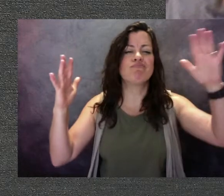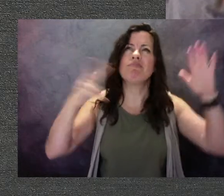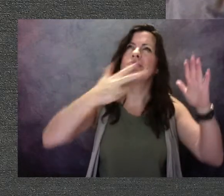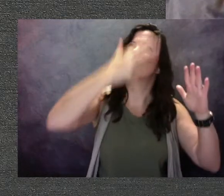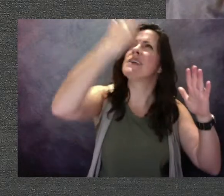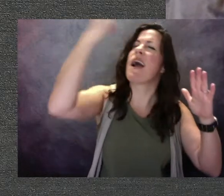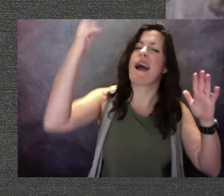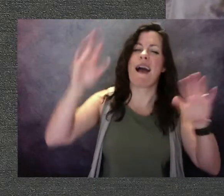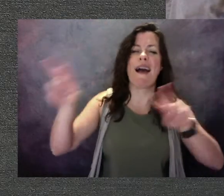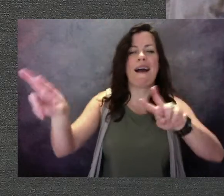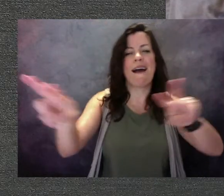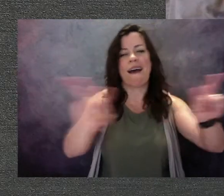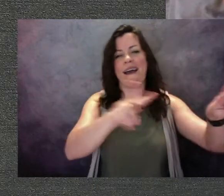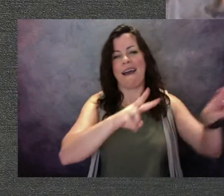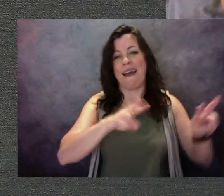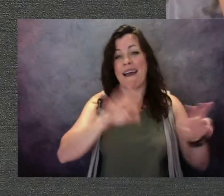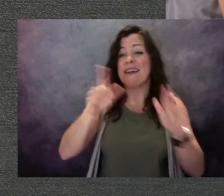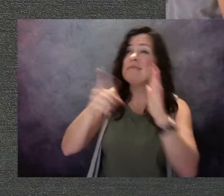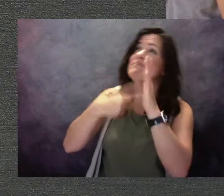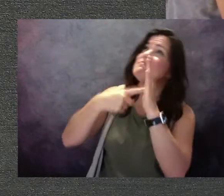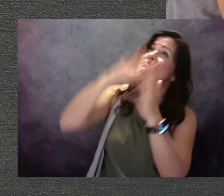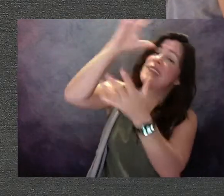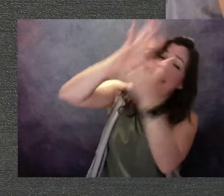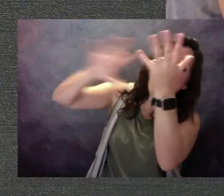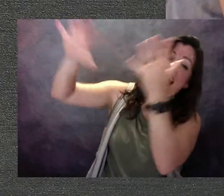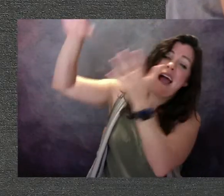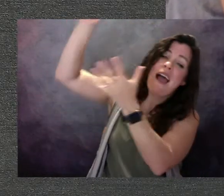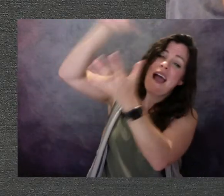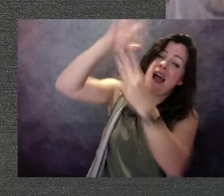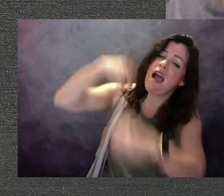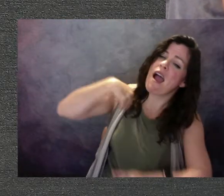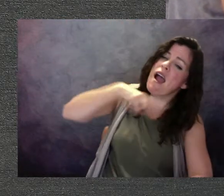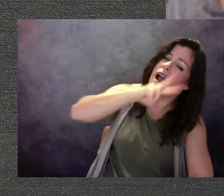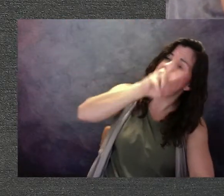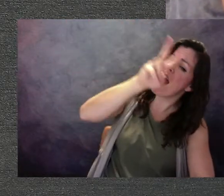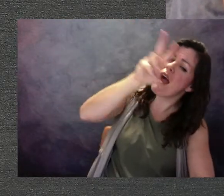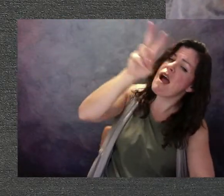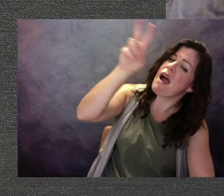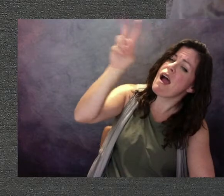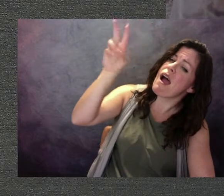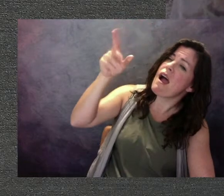The way clouds tell silence stories and the way birds sing songs just for you.